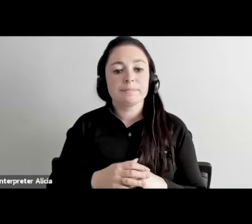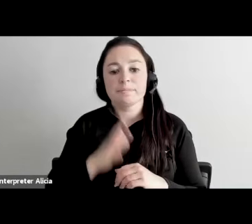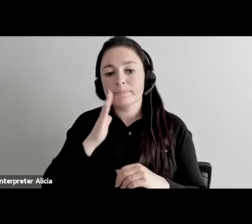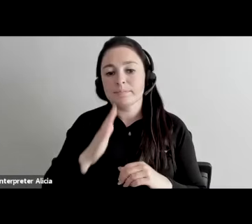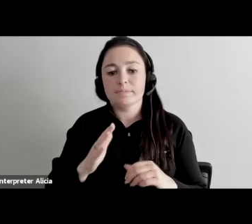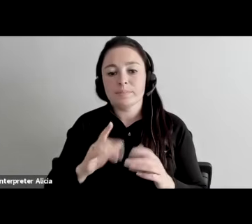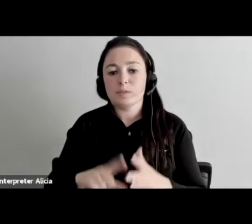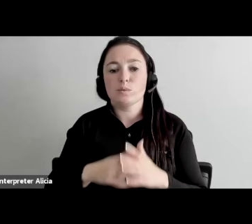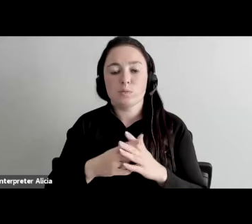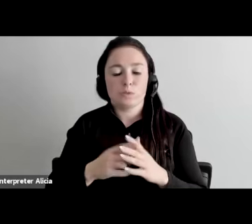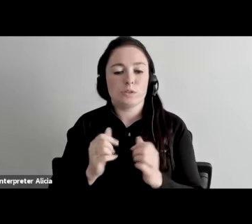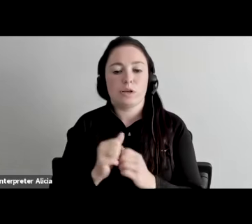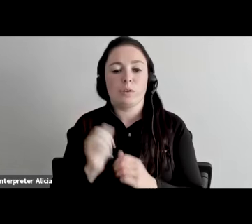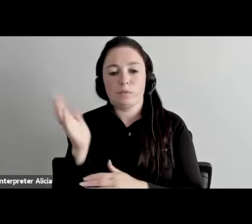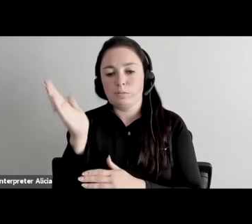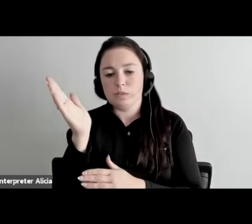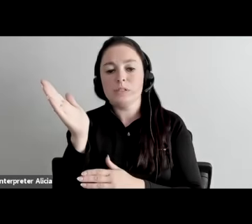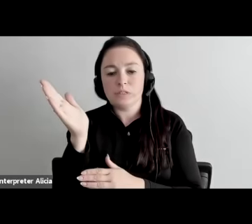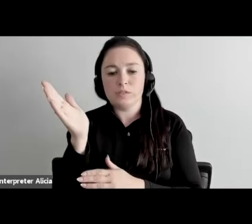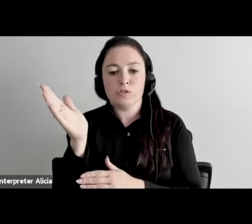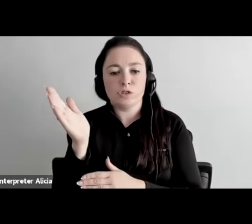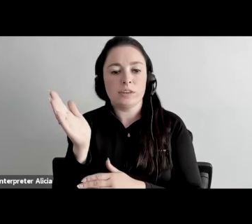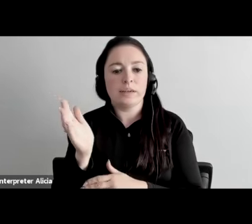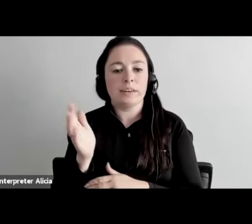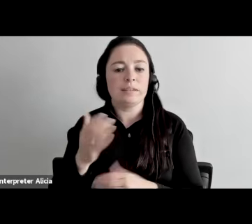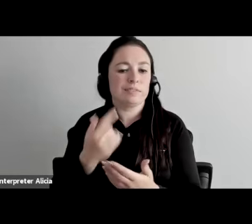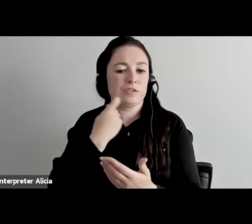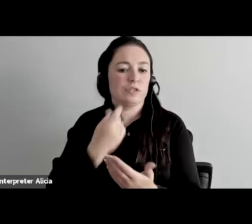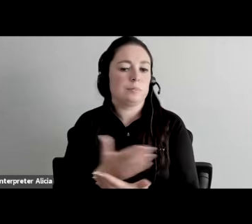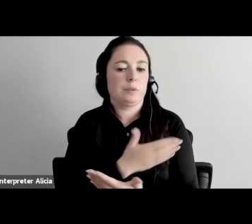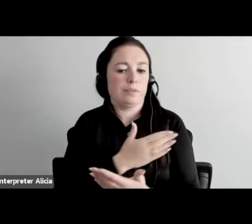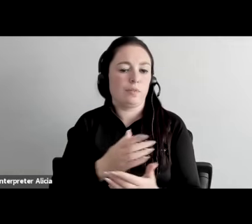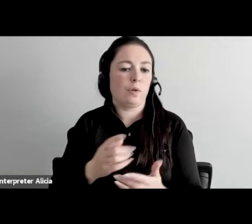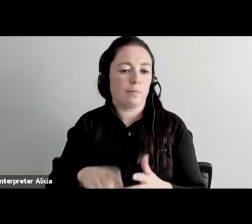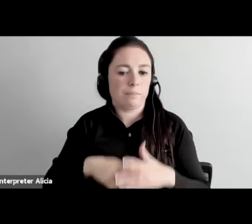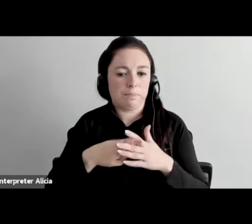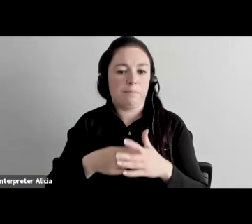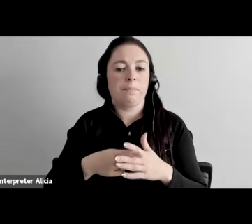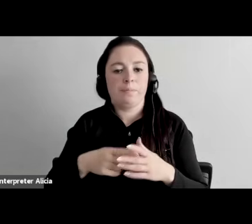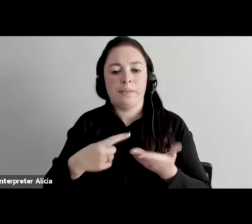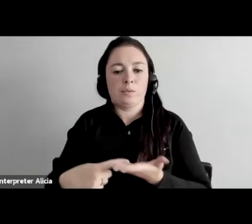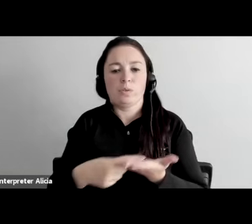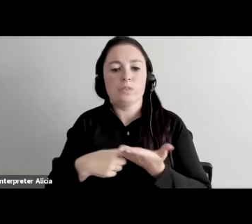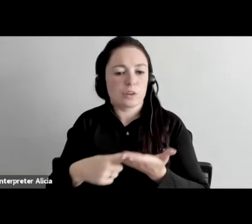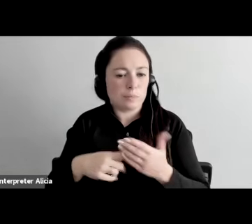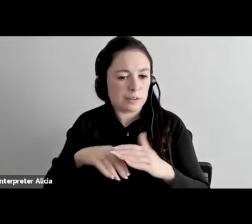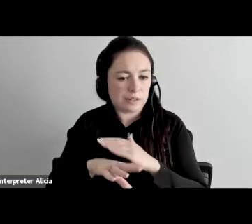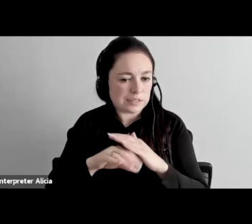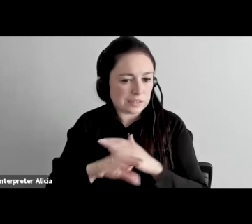presentation, I want to just very quickly go over some accessibility and Zoom information.